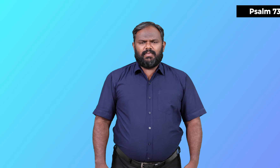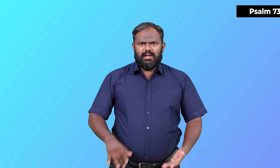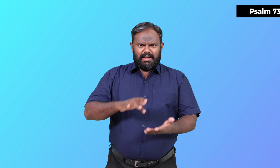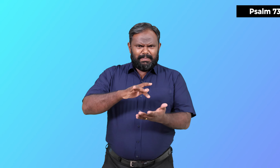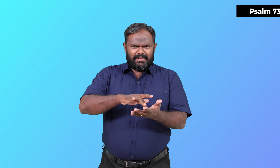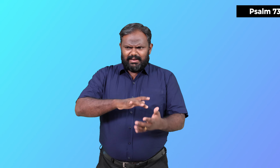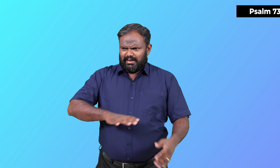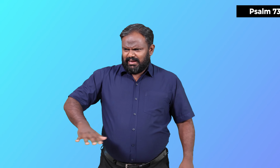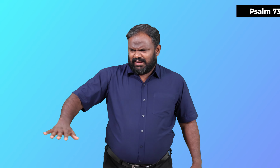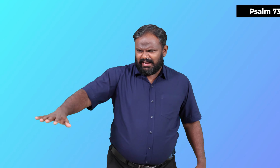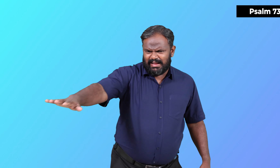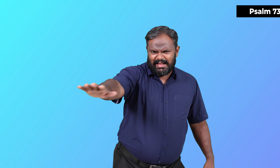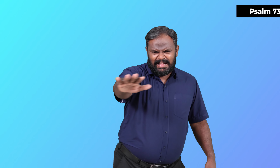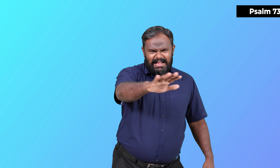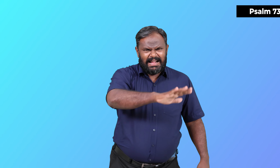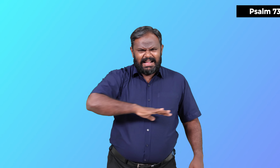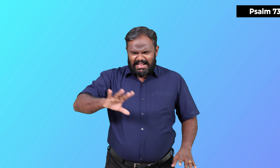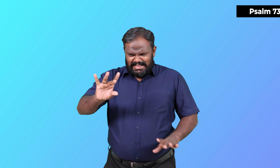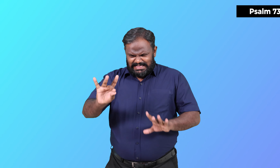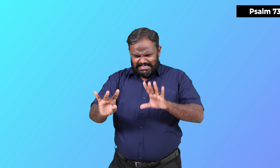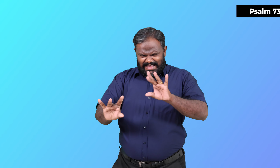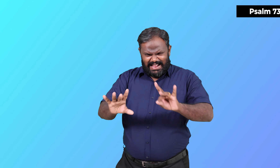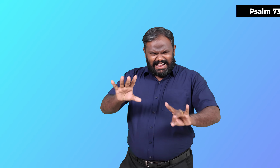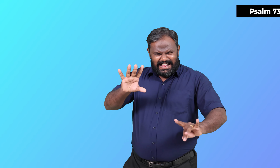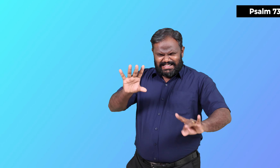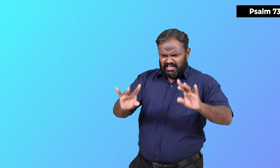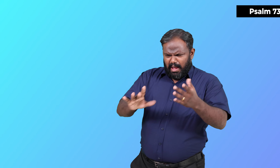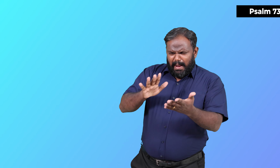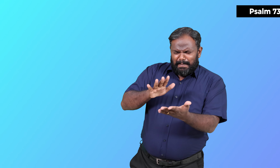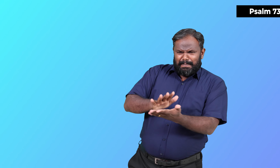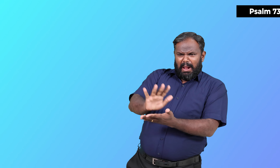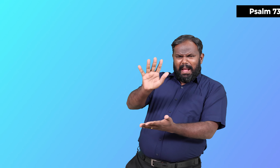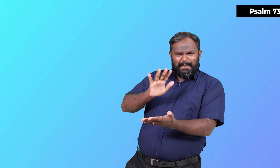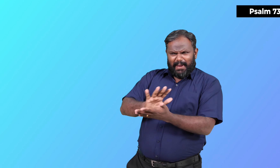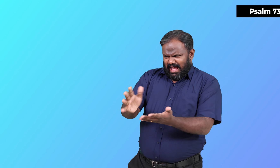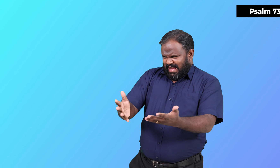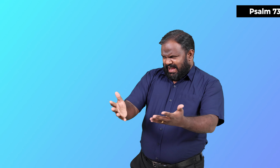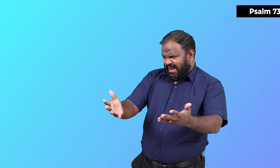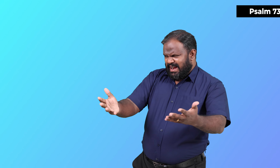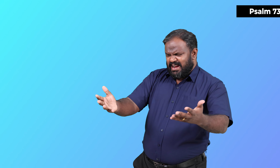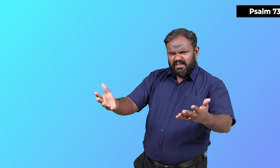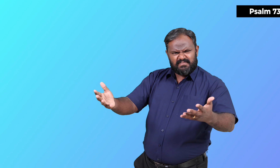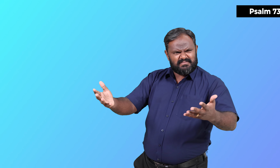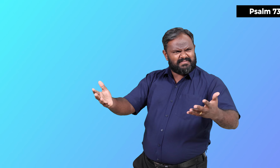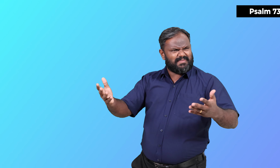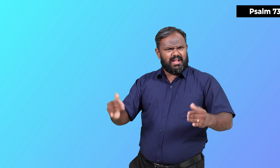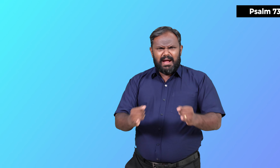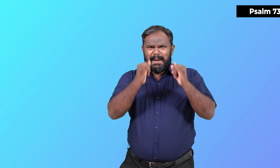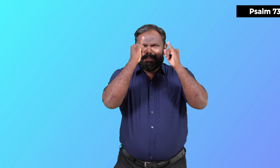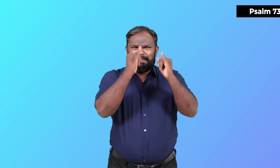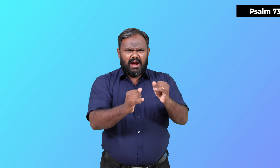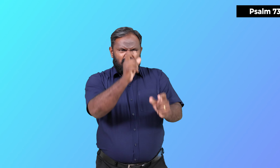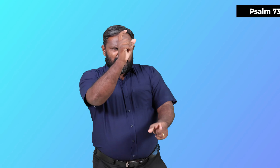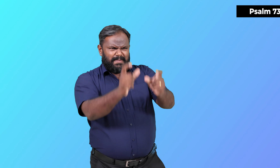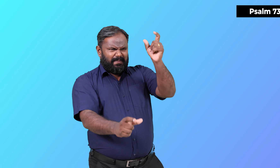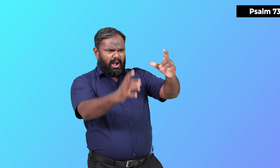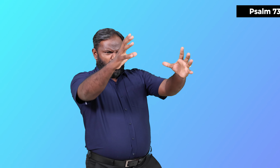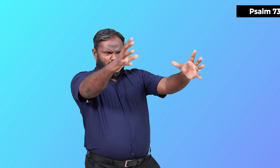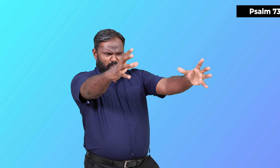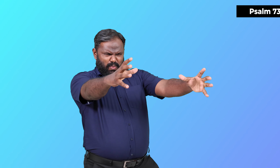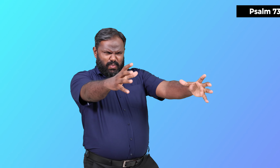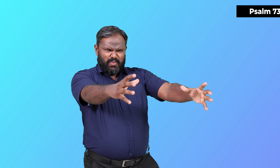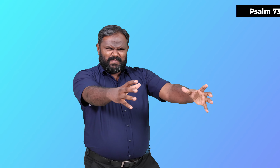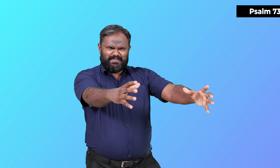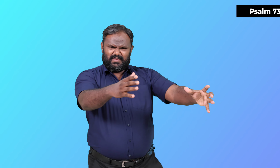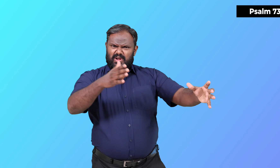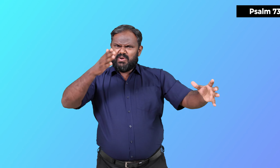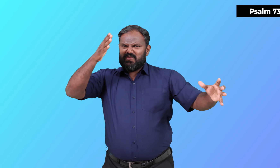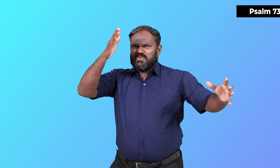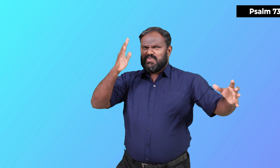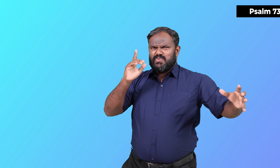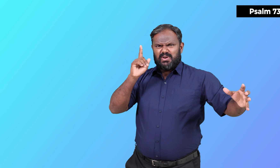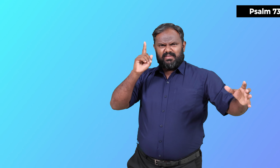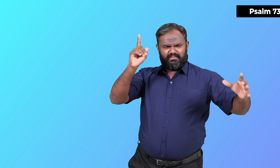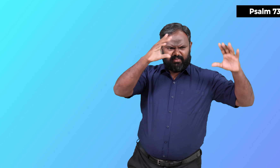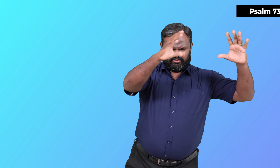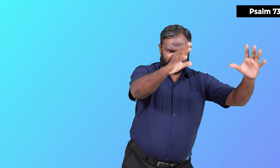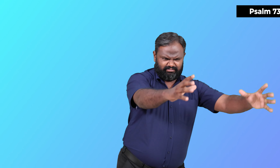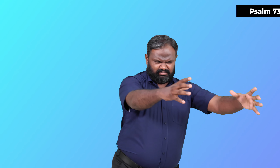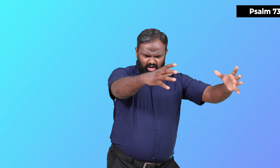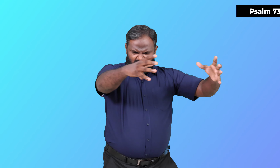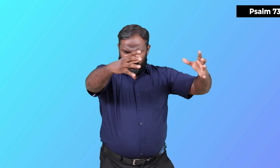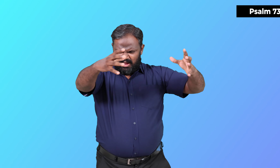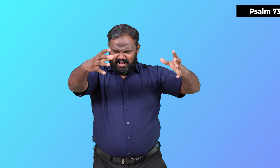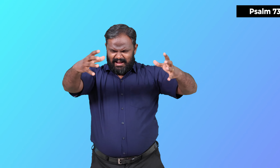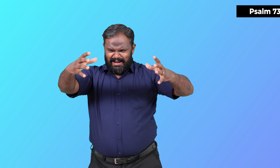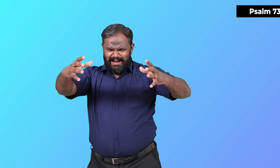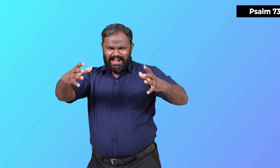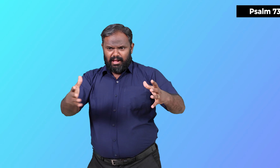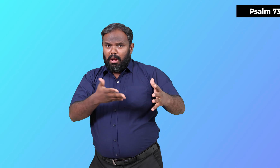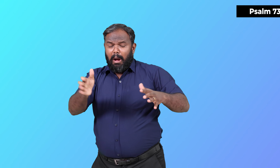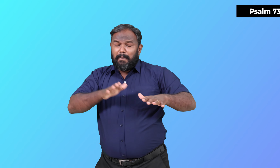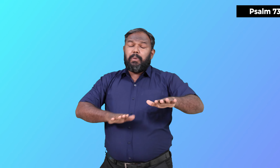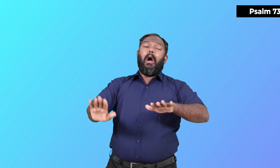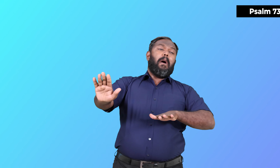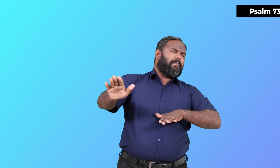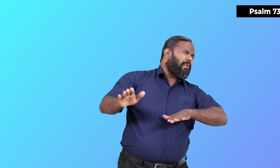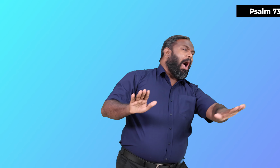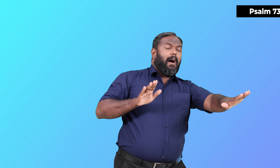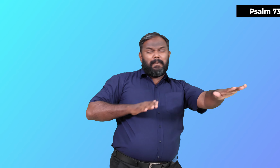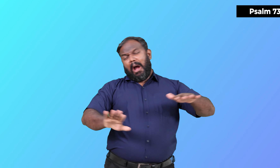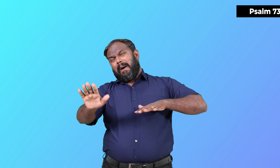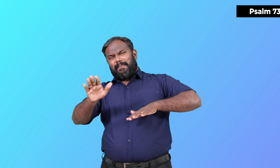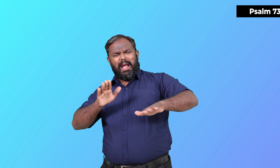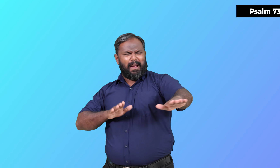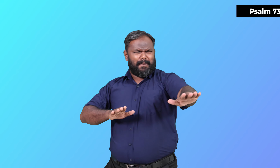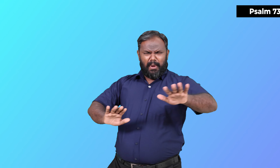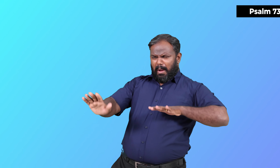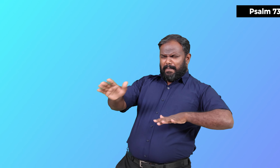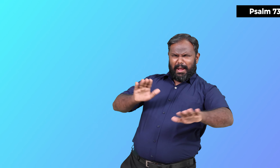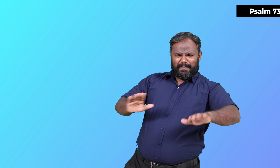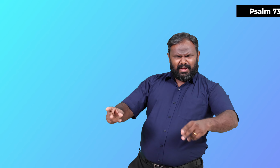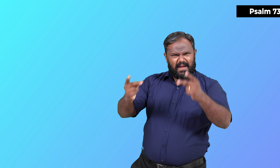Clearly, you have put them in danger. You make it easy for them to fall and be destroyed.